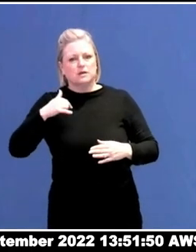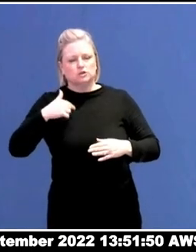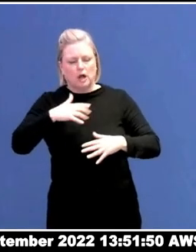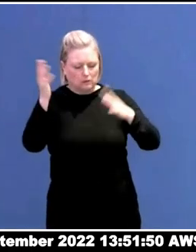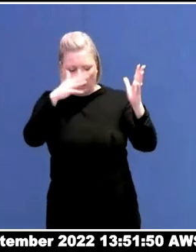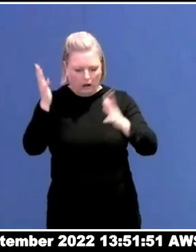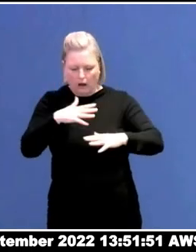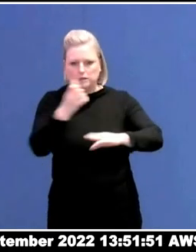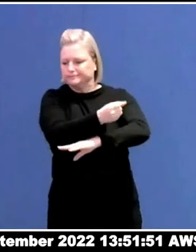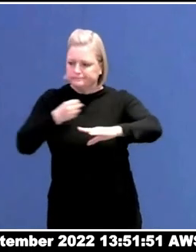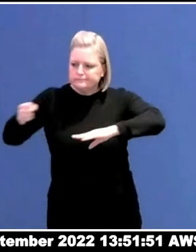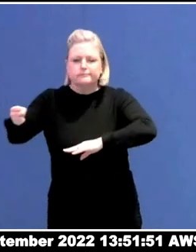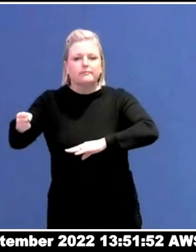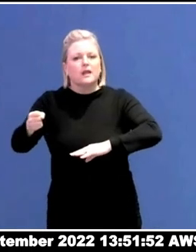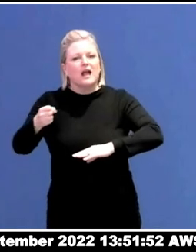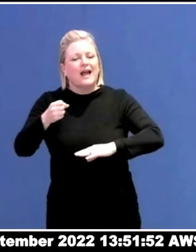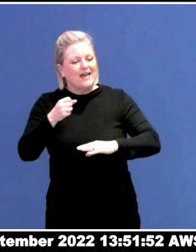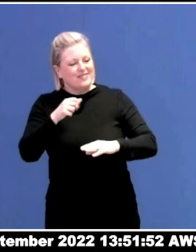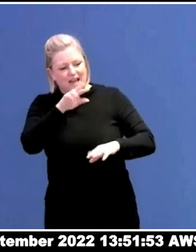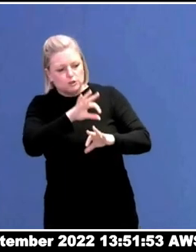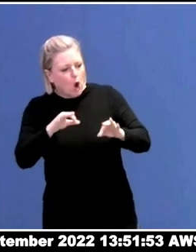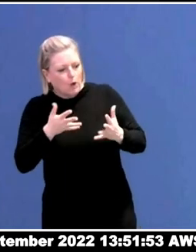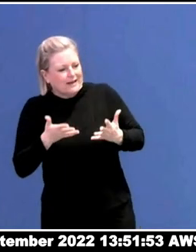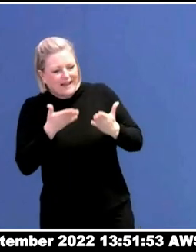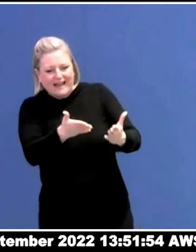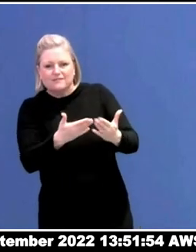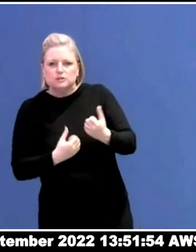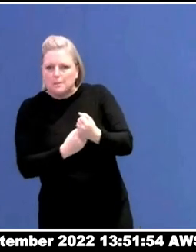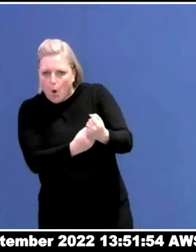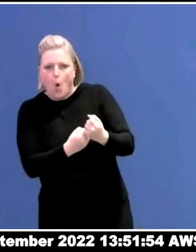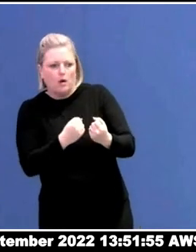prisoners alive. And this is something that is extremely damaging to prisoners with